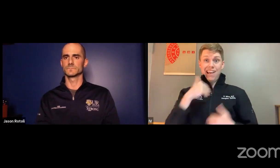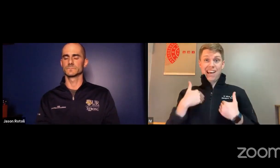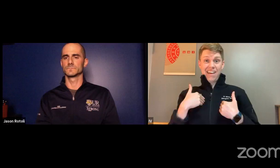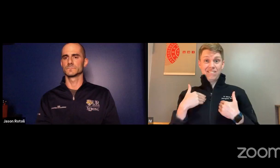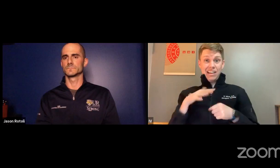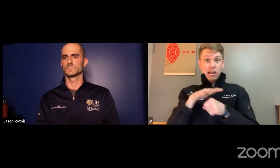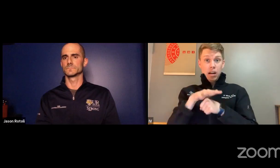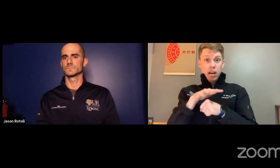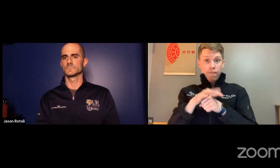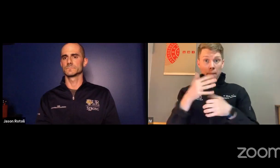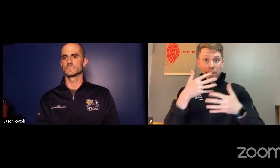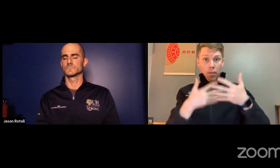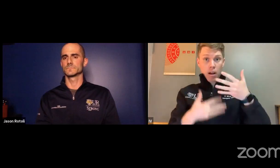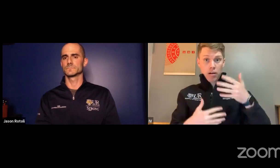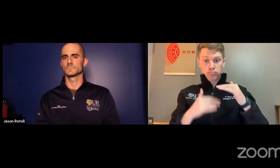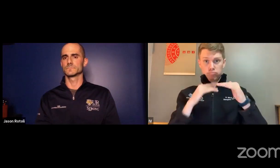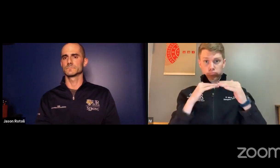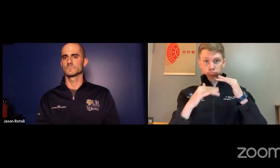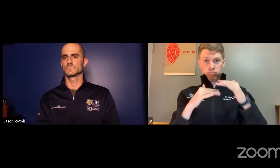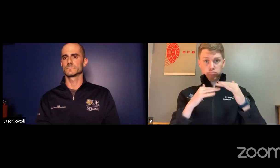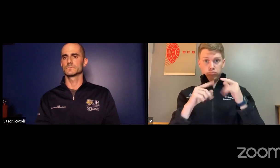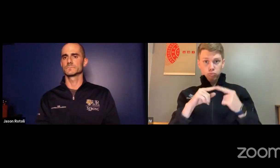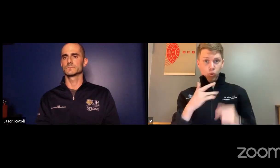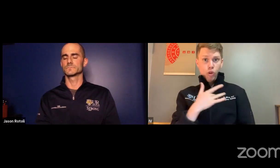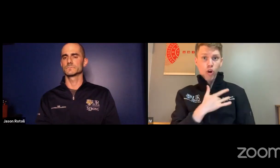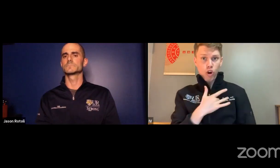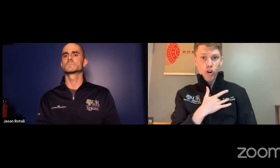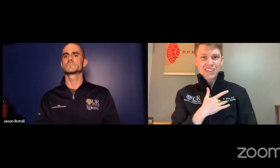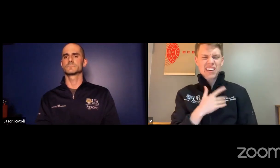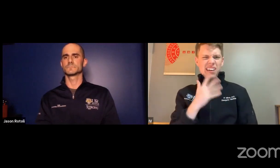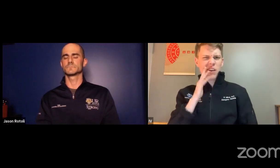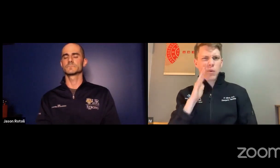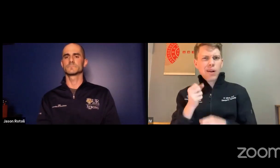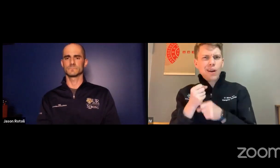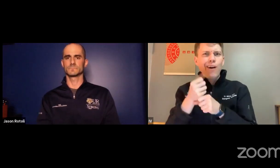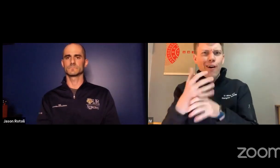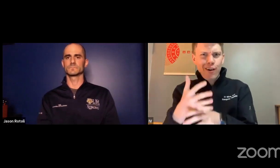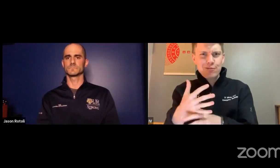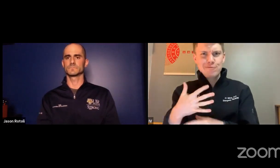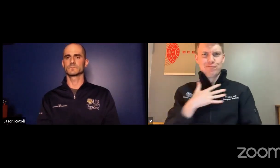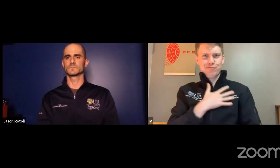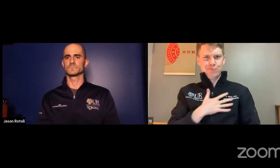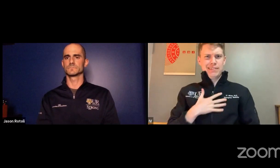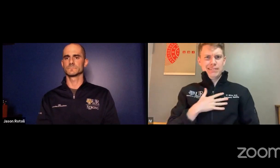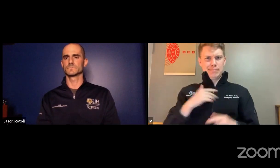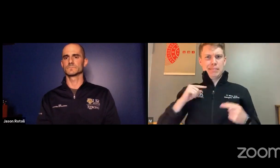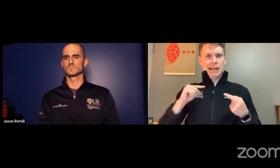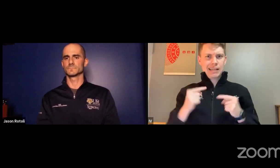on that? Oh, I'm sorry, I was reading the other